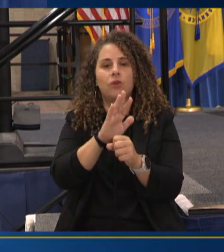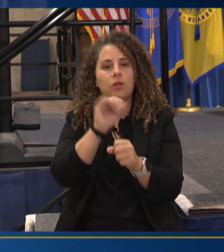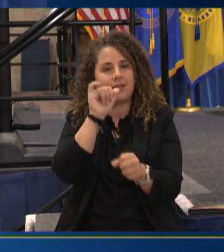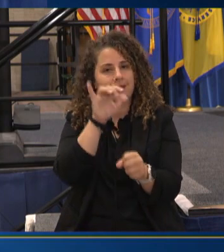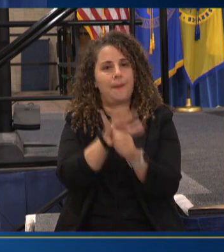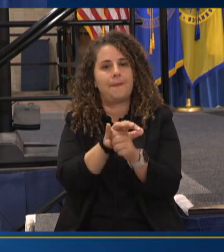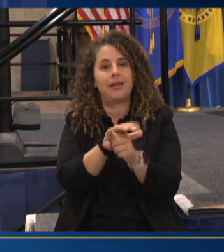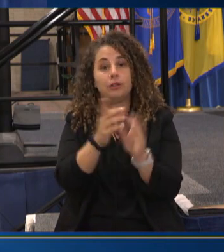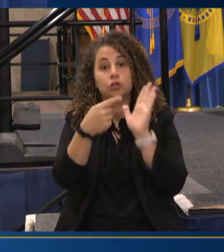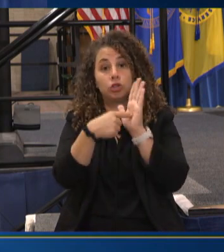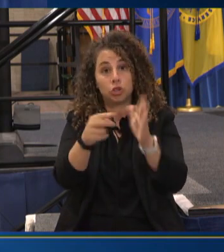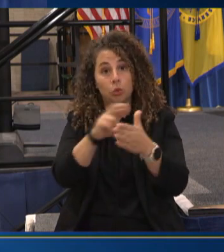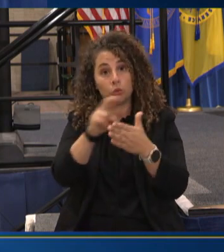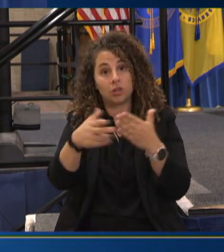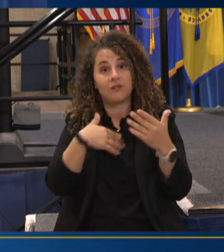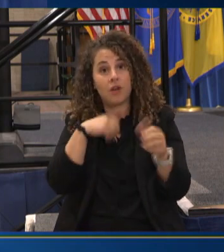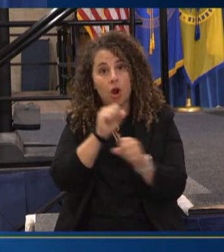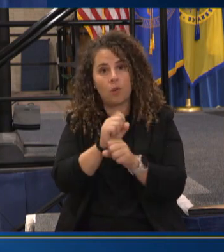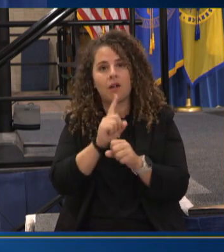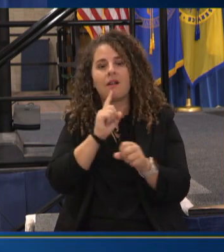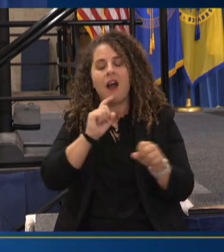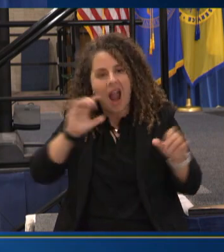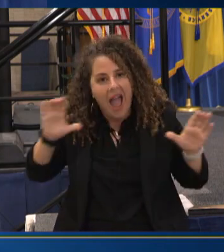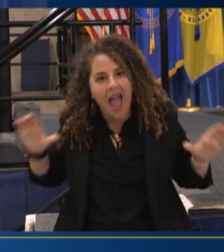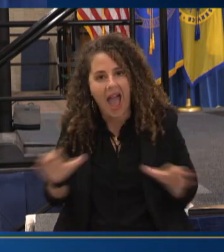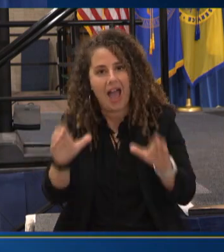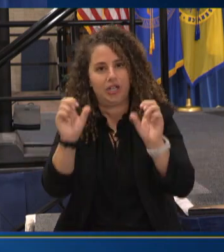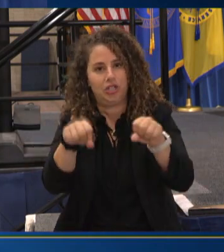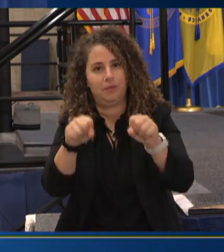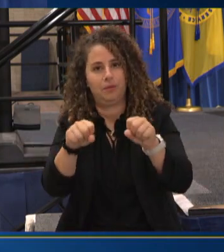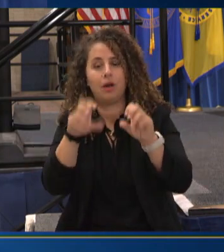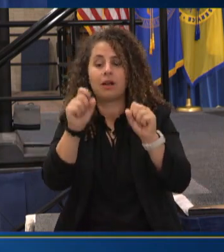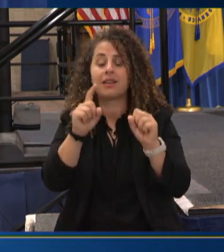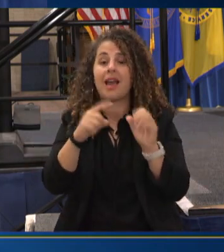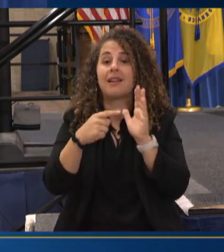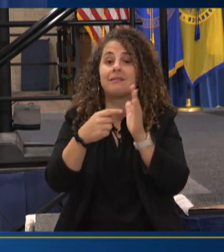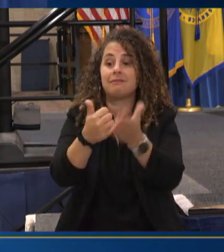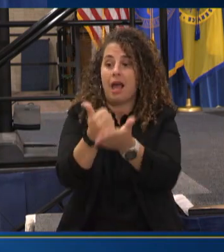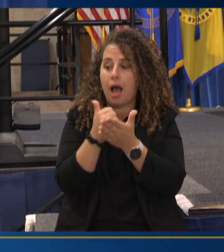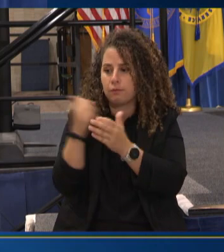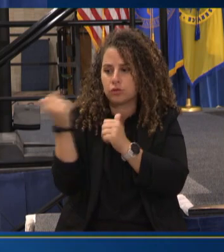the results of our work are actionable and can help us all better understand the